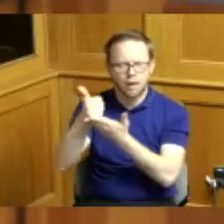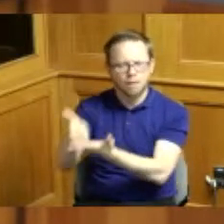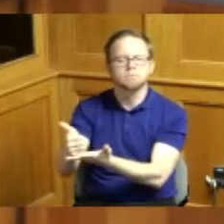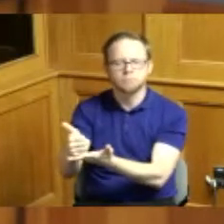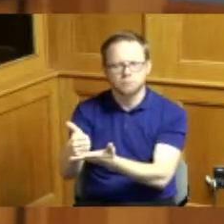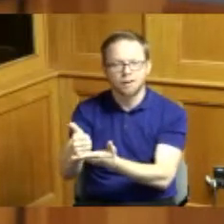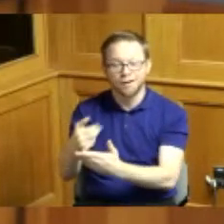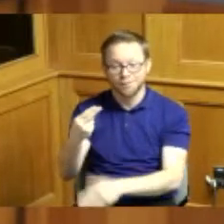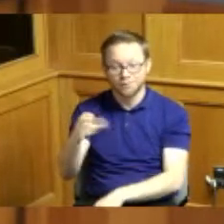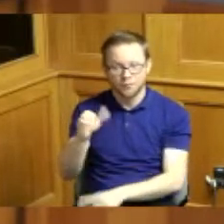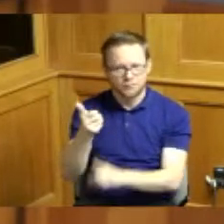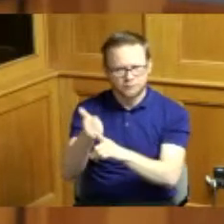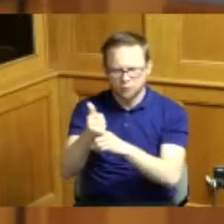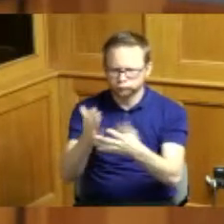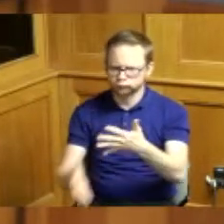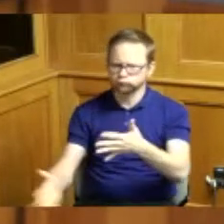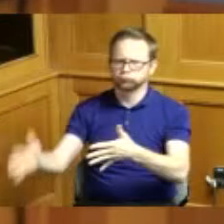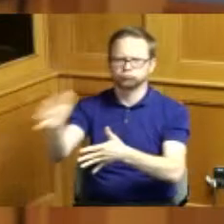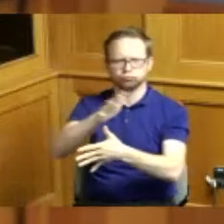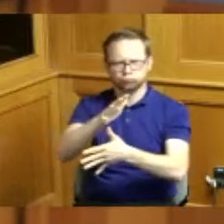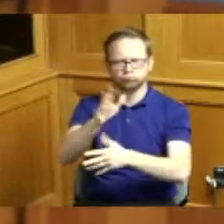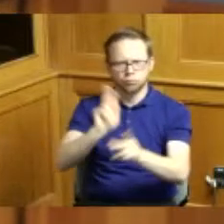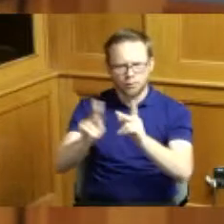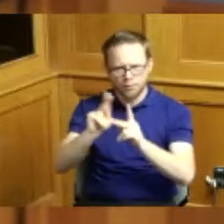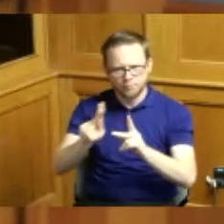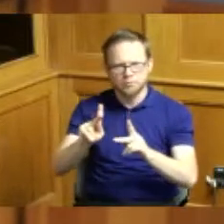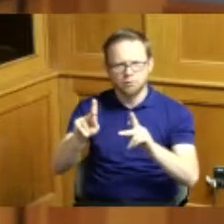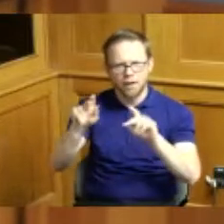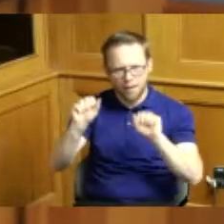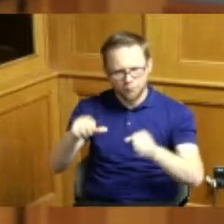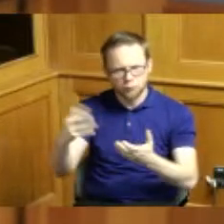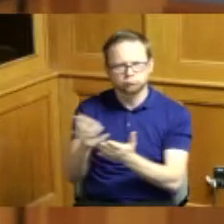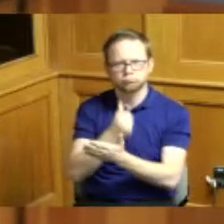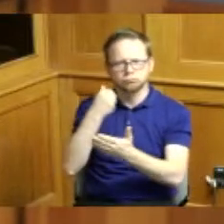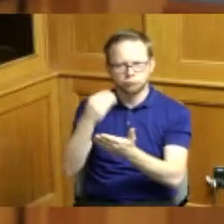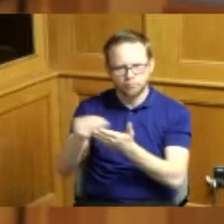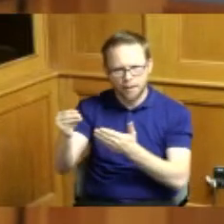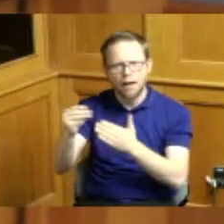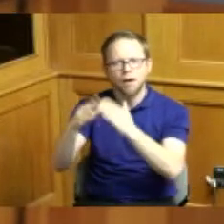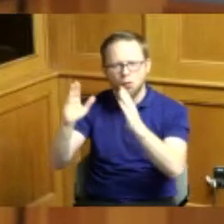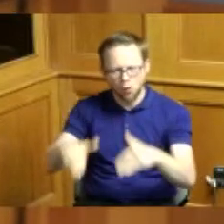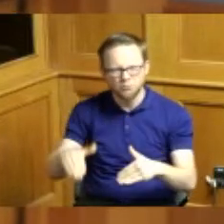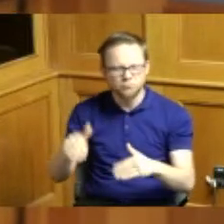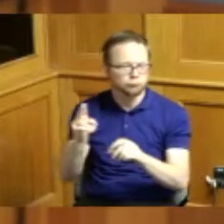has prioritized homeownership through the 513 relief senior utility and other similar programs